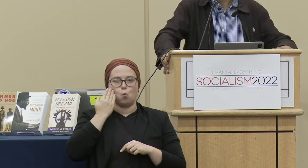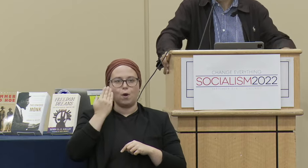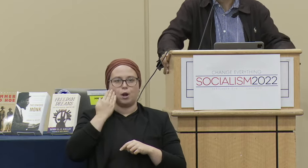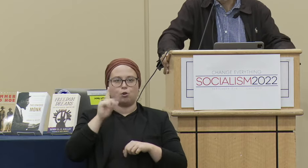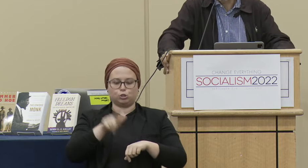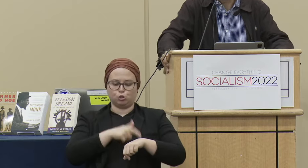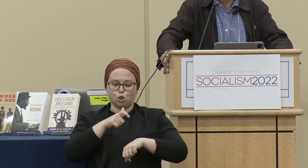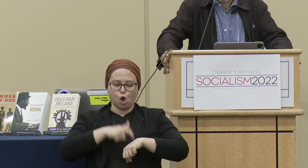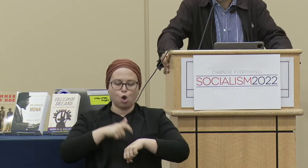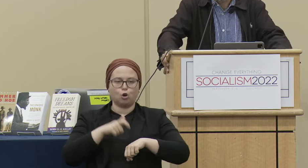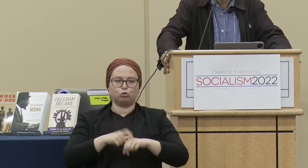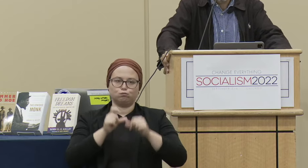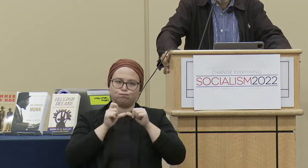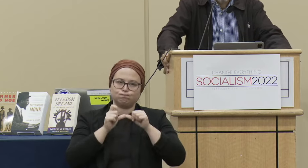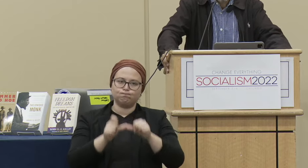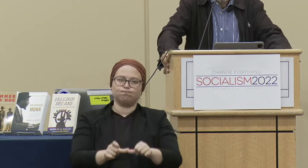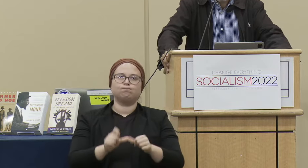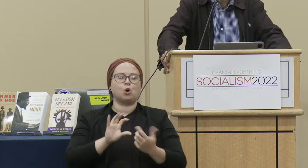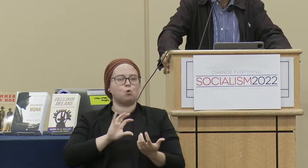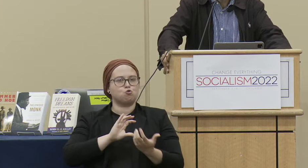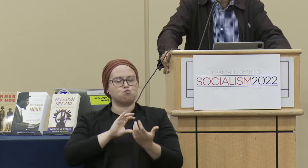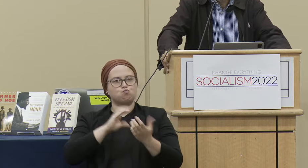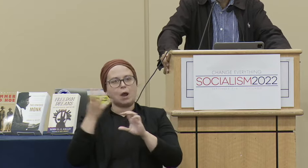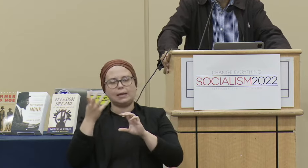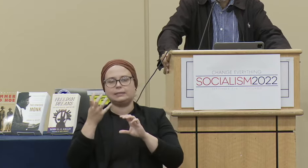suggest that you look at that. Bringing awareness to this